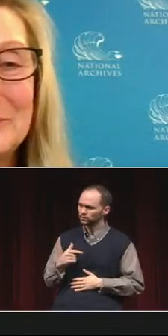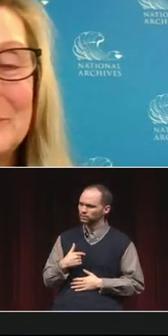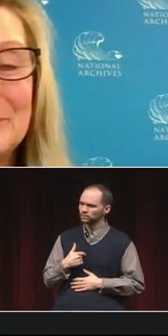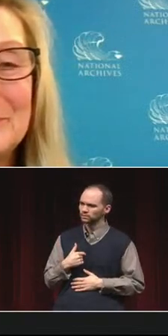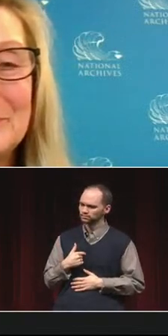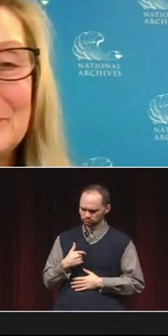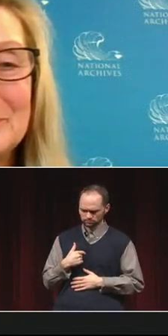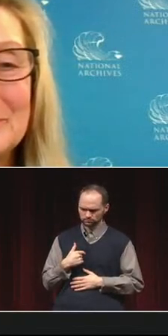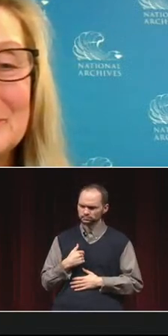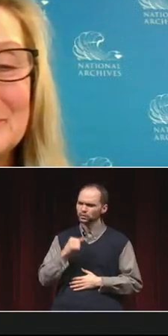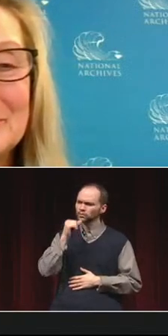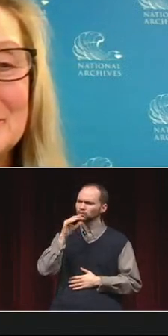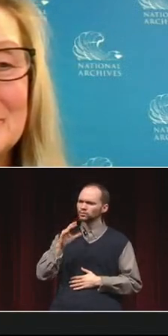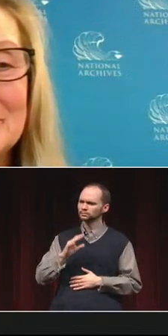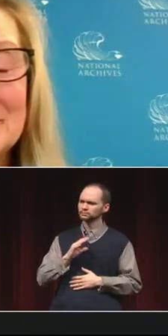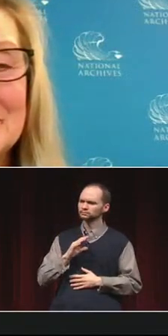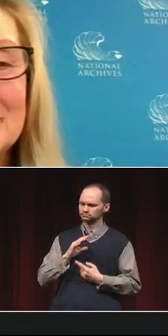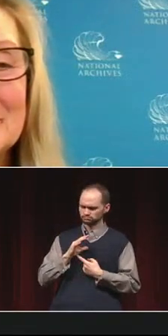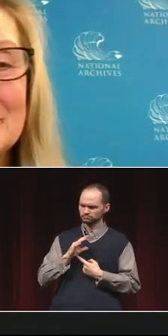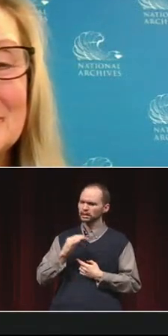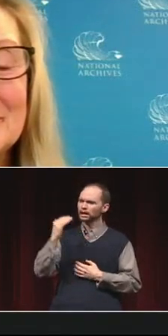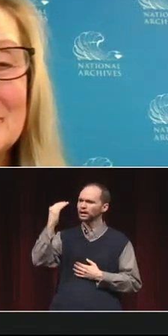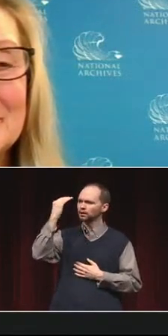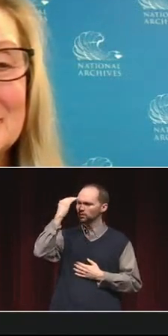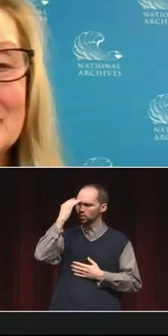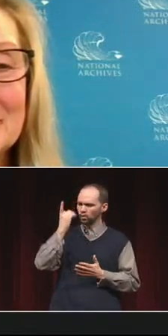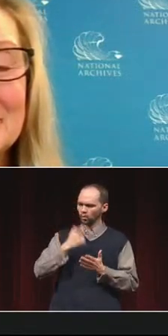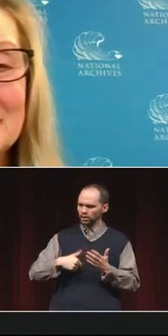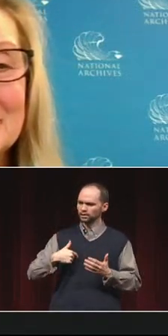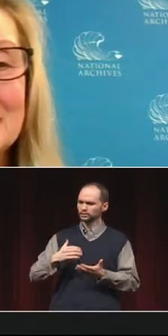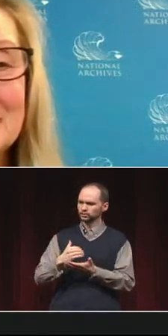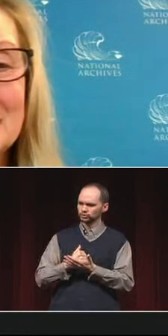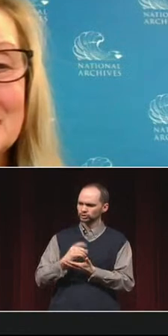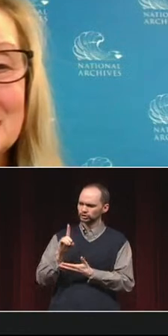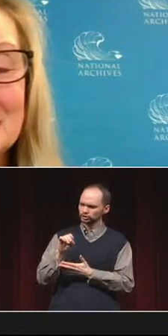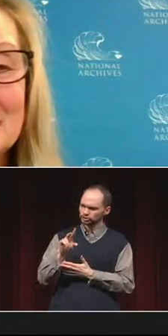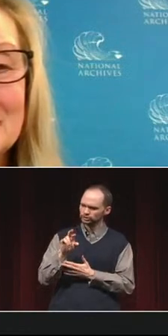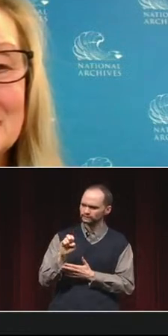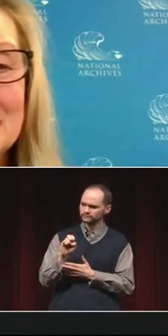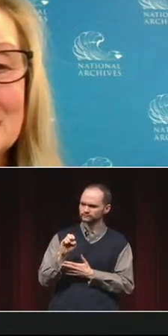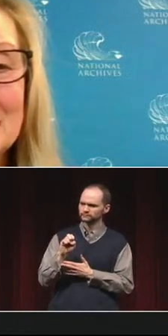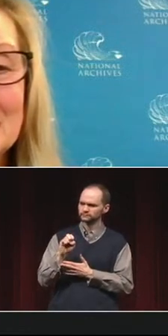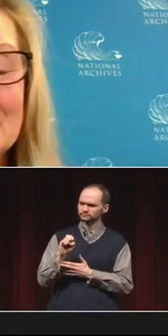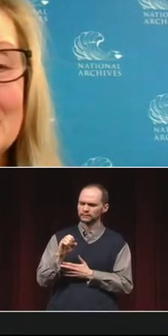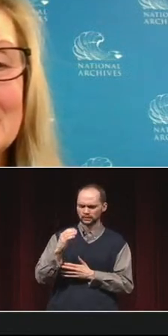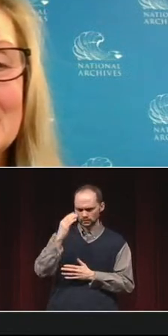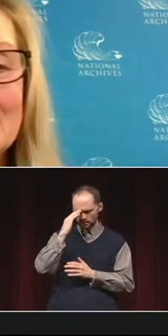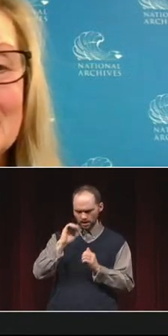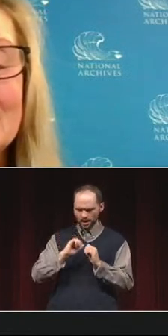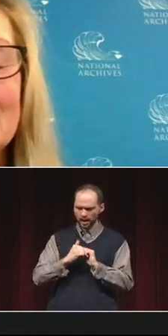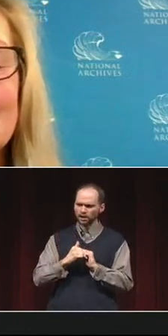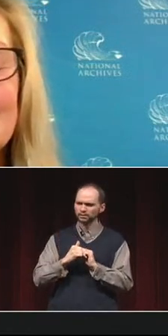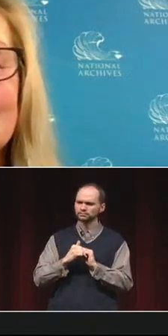who knows what she deserves in this life and how she must be treated as an American citizen